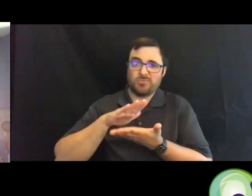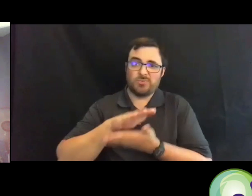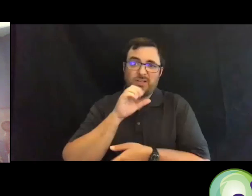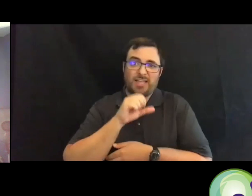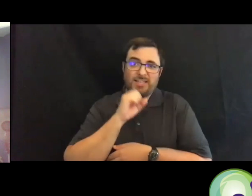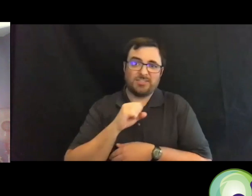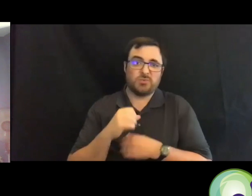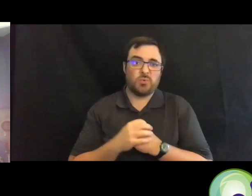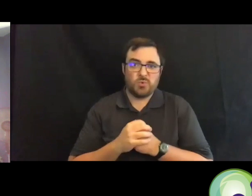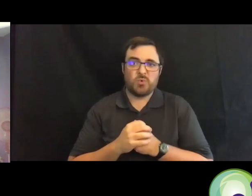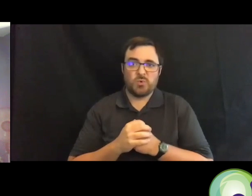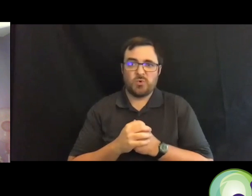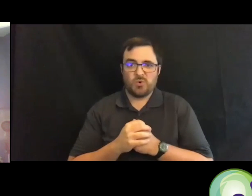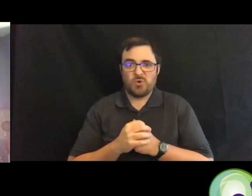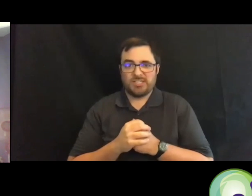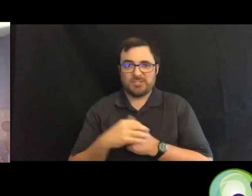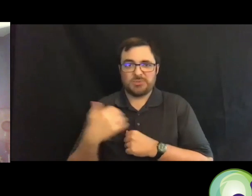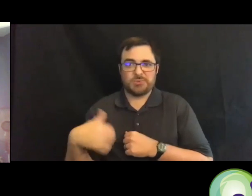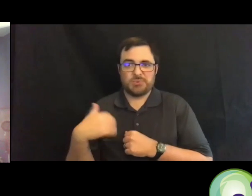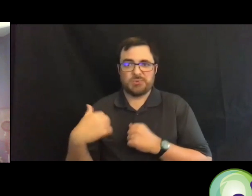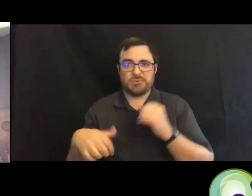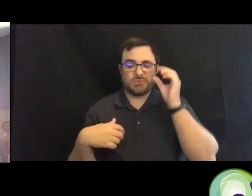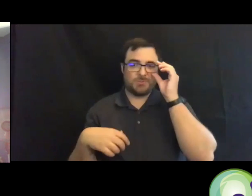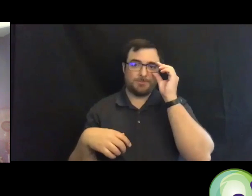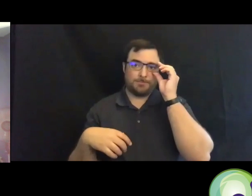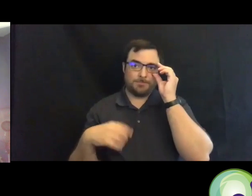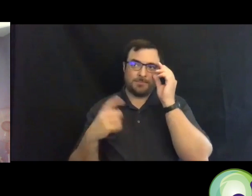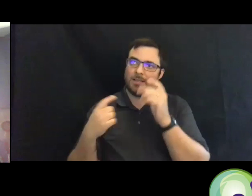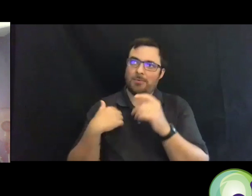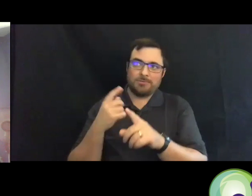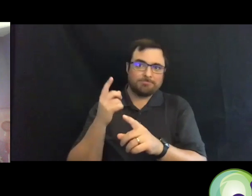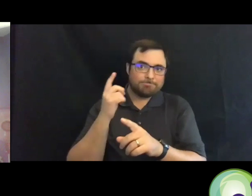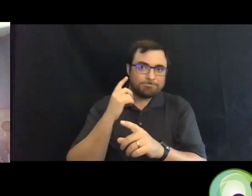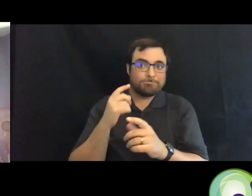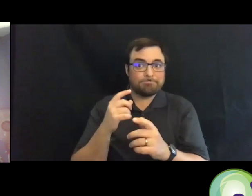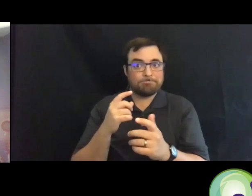it's..I would love to hear what some of you folks did for um virtual that you